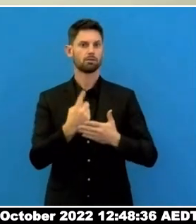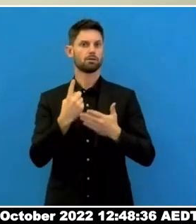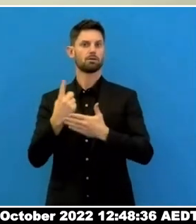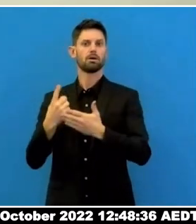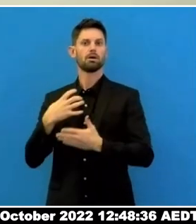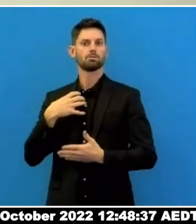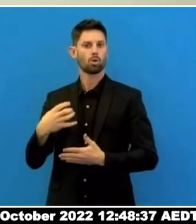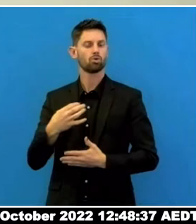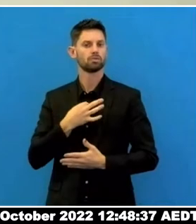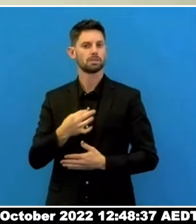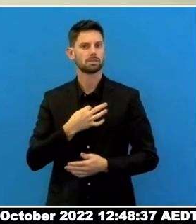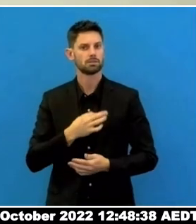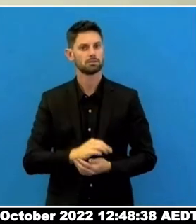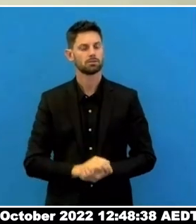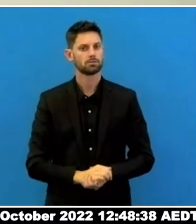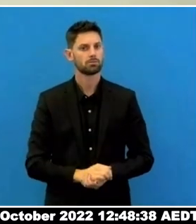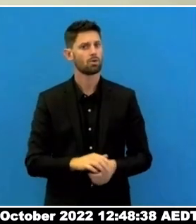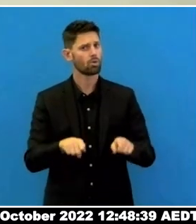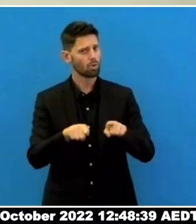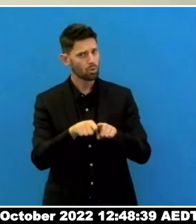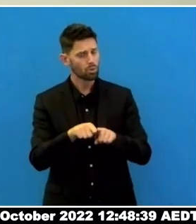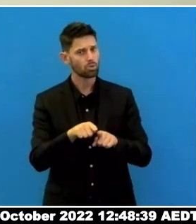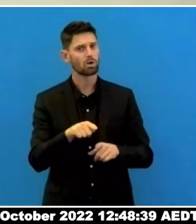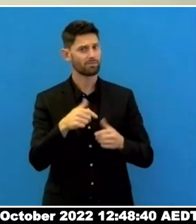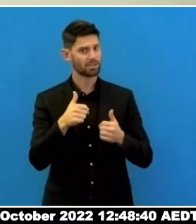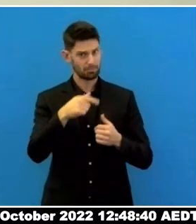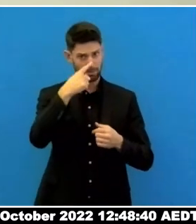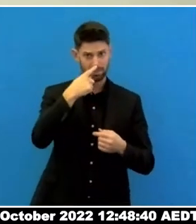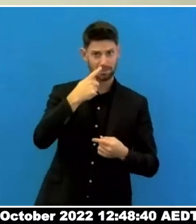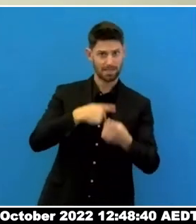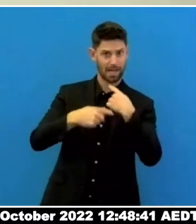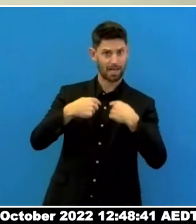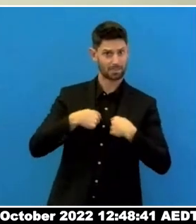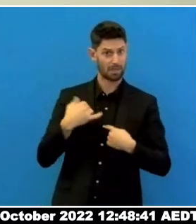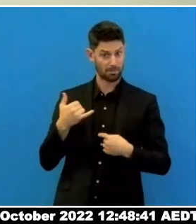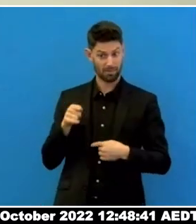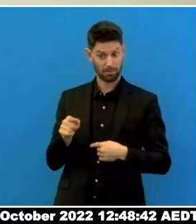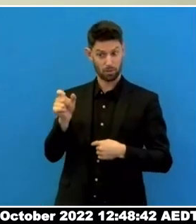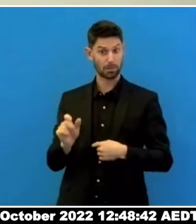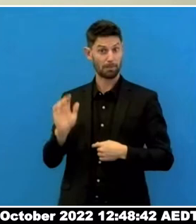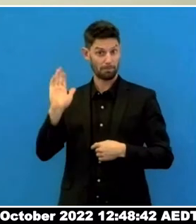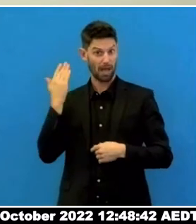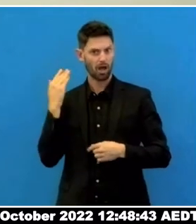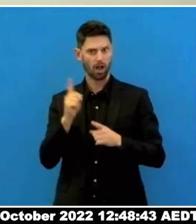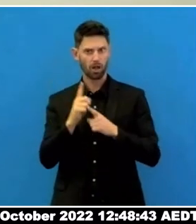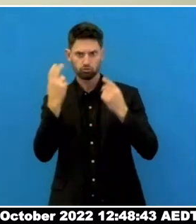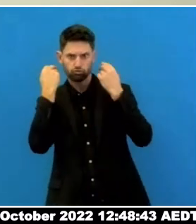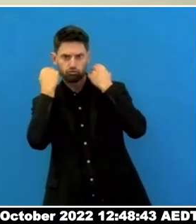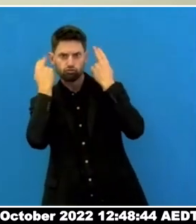We have also we have also been told how sometimes when people have spoken up and self advocated and gotten over all of those barriers,